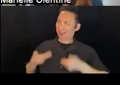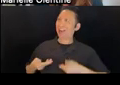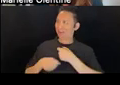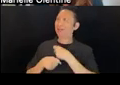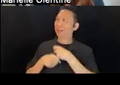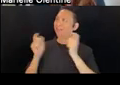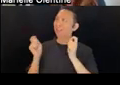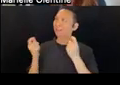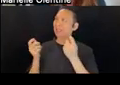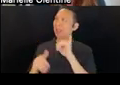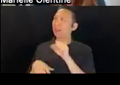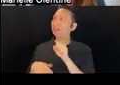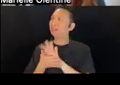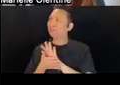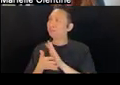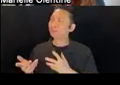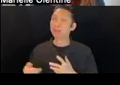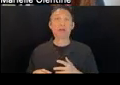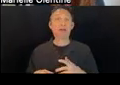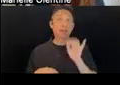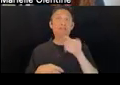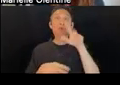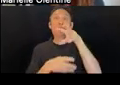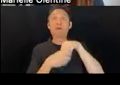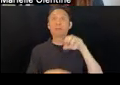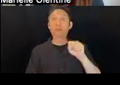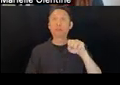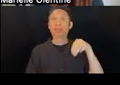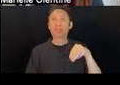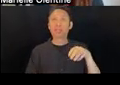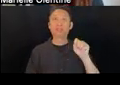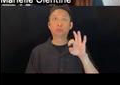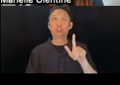into top festivals, as well. None of these things by themselves are sufficient for 714 00:39:17,790 --> 00:39:17,660 anything.